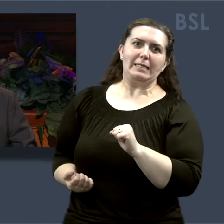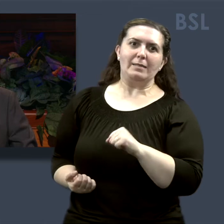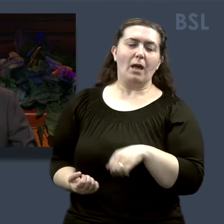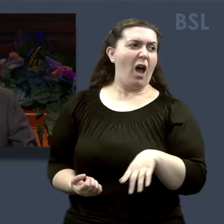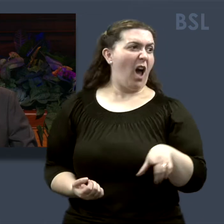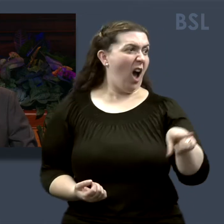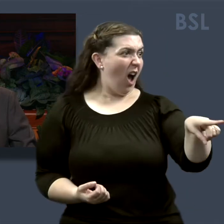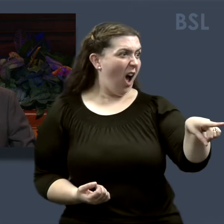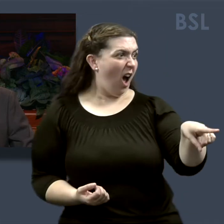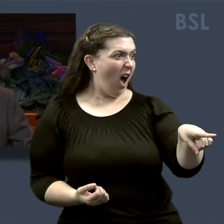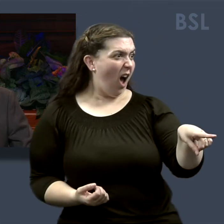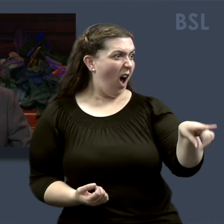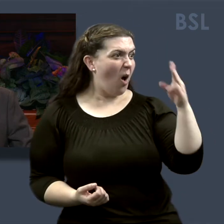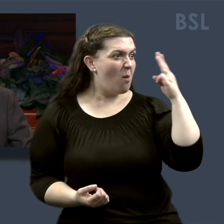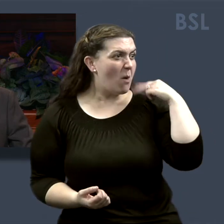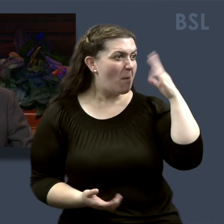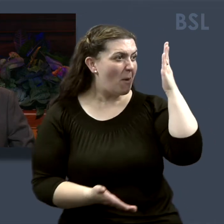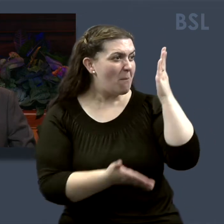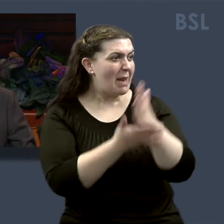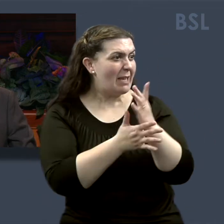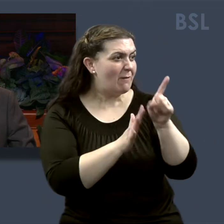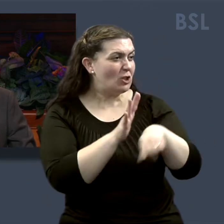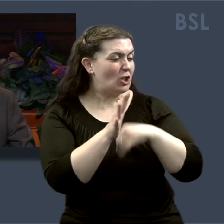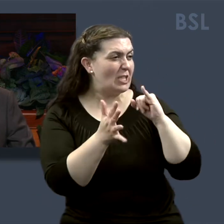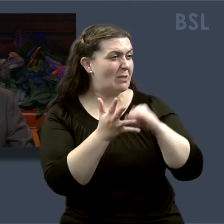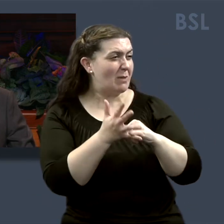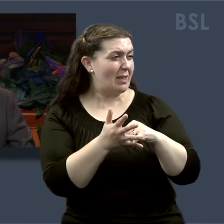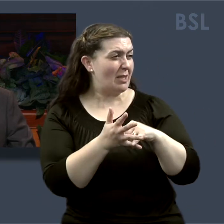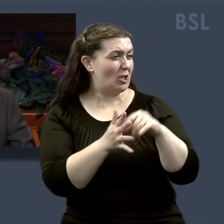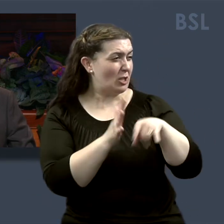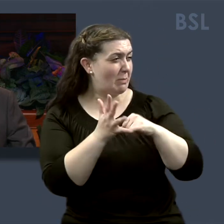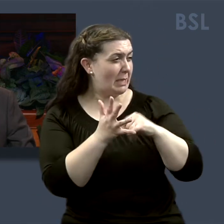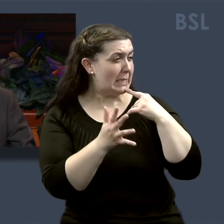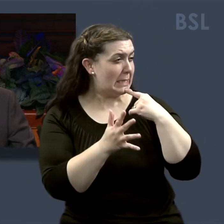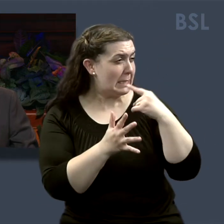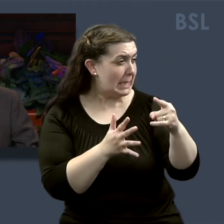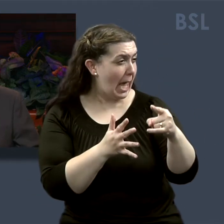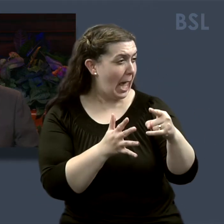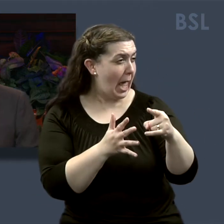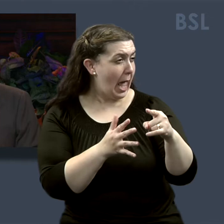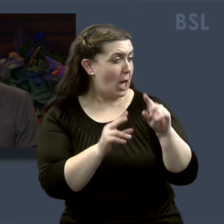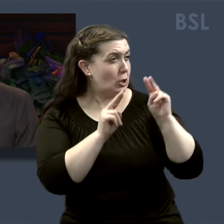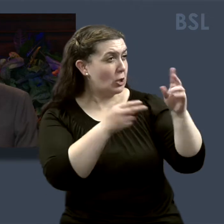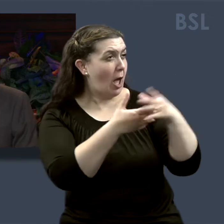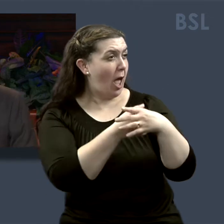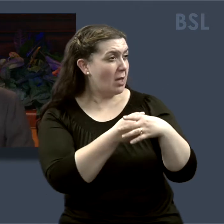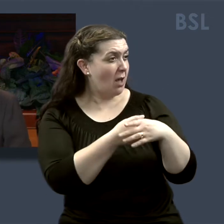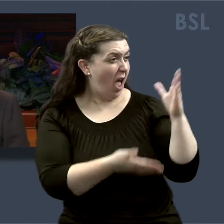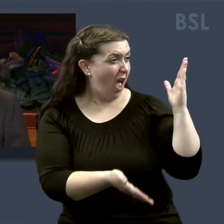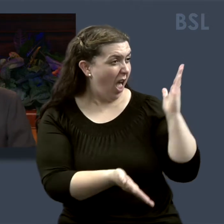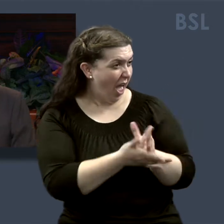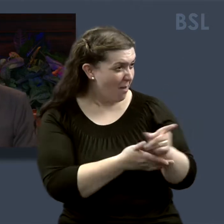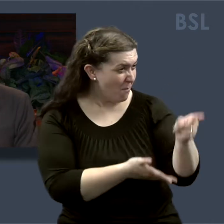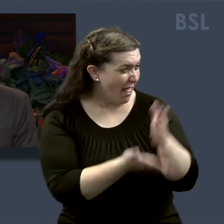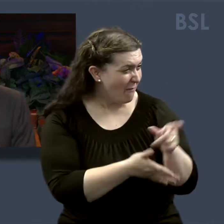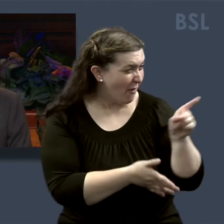“‘You’re the guys who believe in Joseph Smith, who said he saw angels. You don’t actually believe that, do you?’